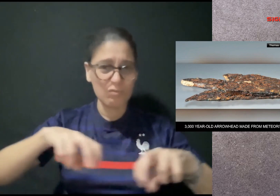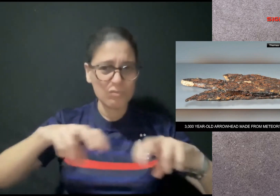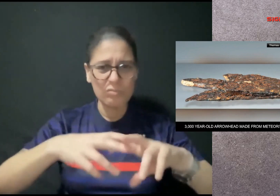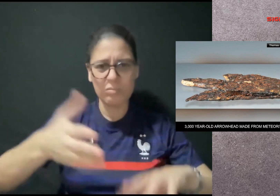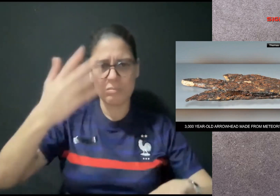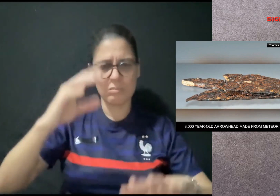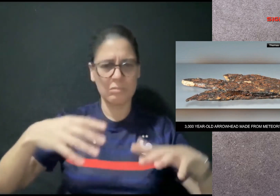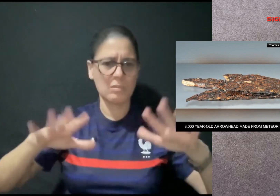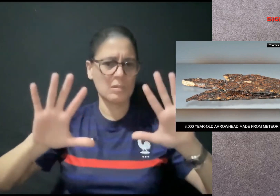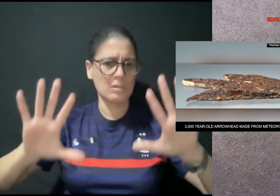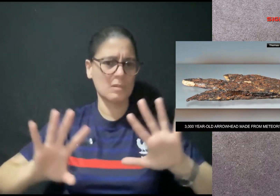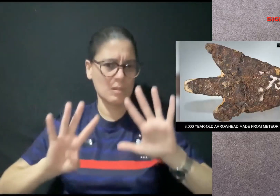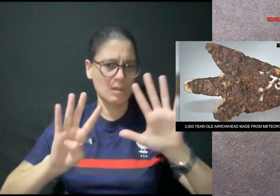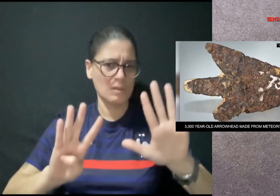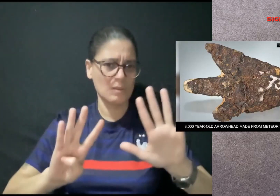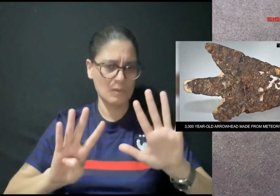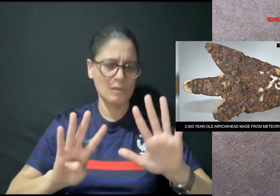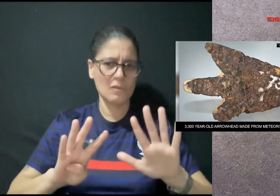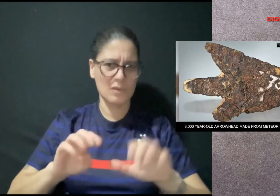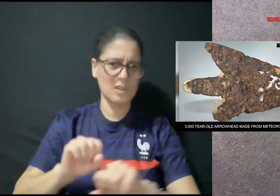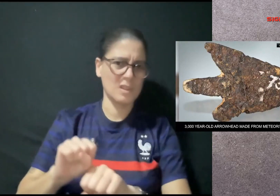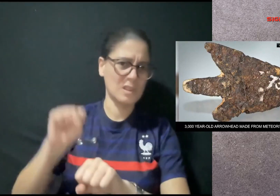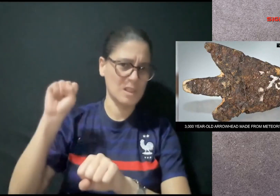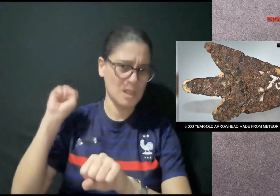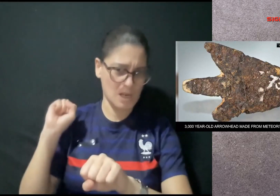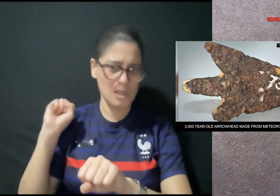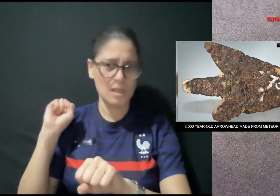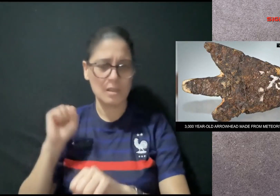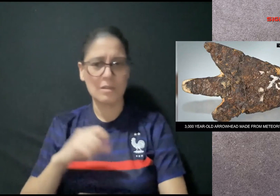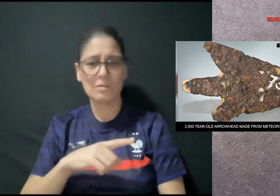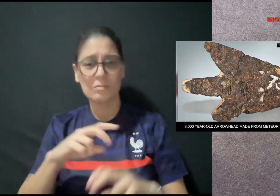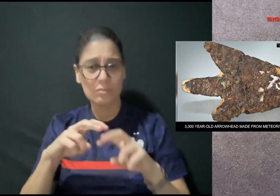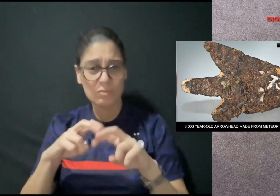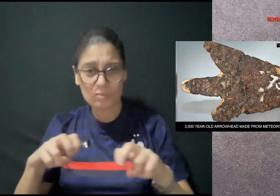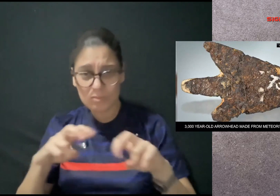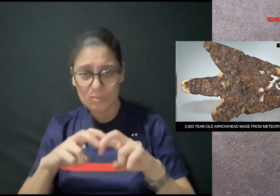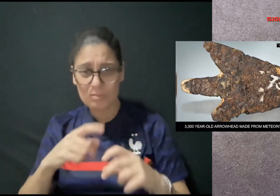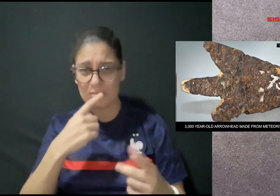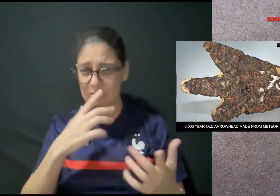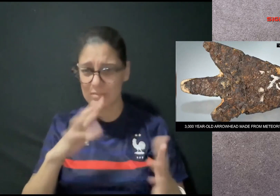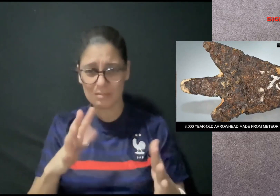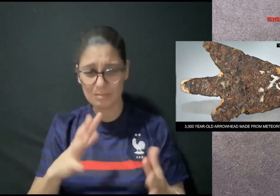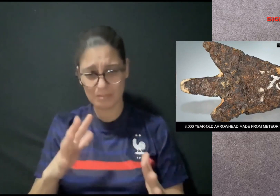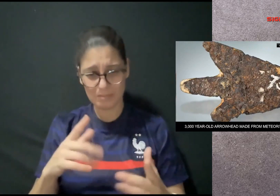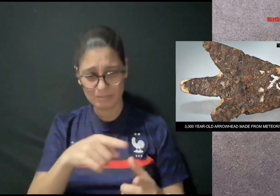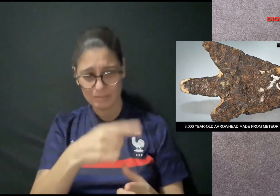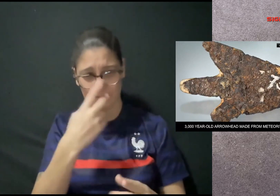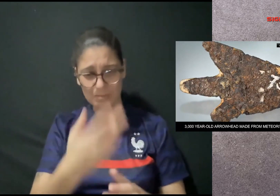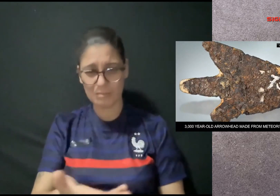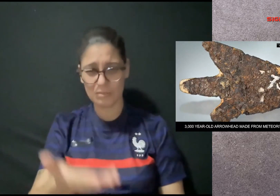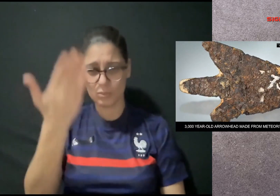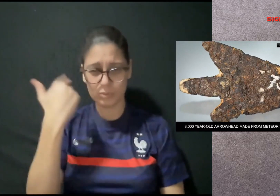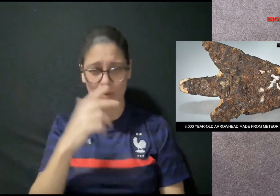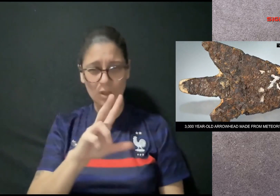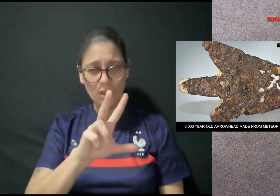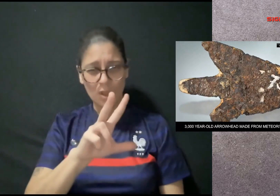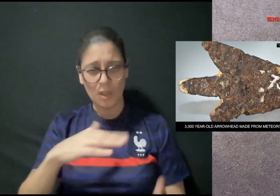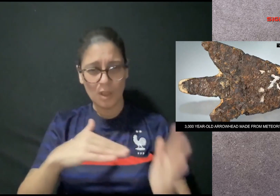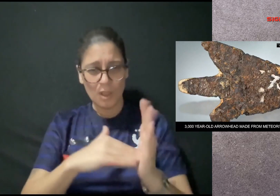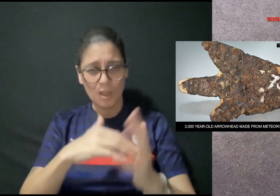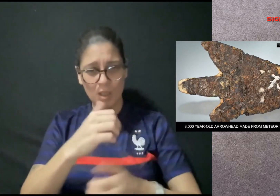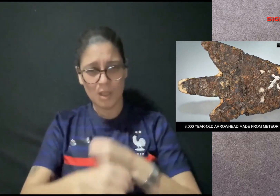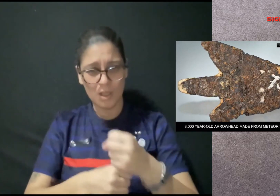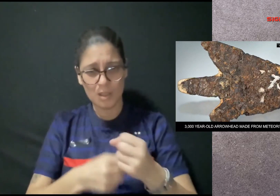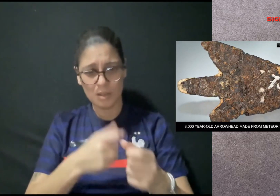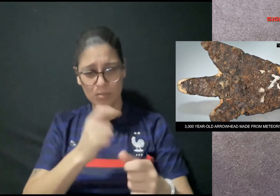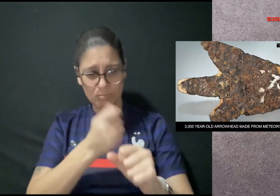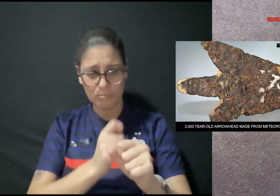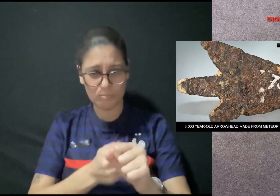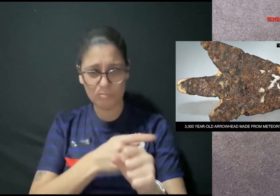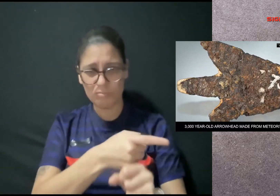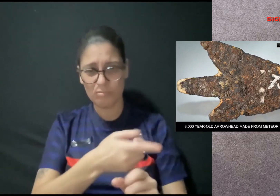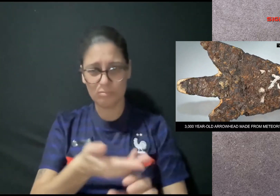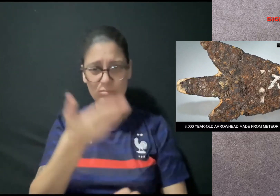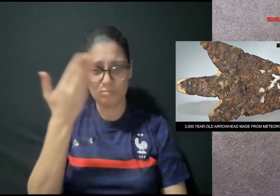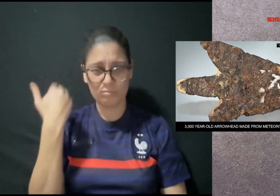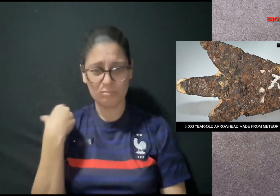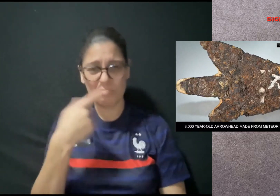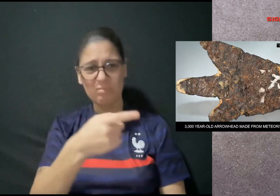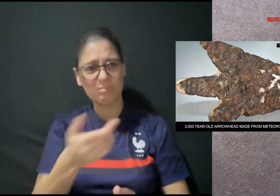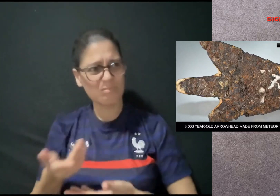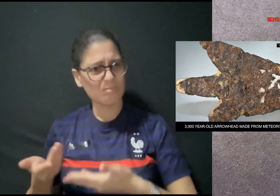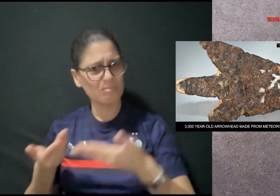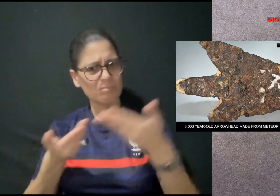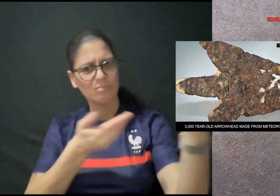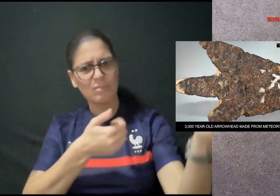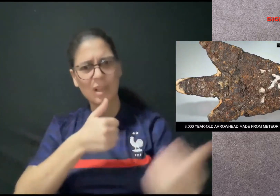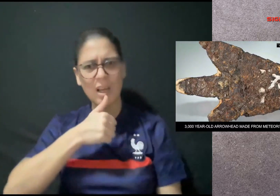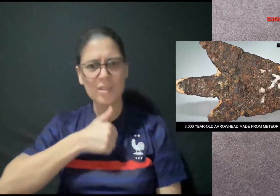in the 19th century the study says the nearly 3000-year-old artifact was created with iron